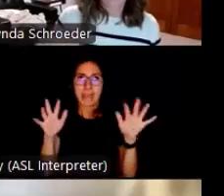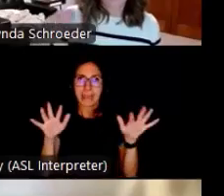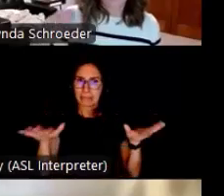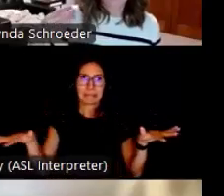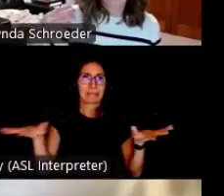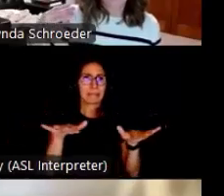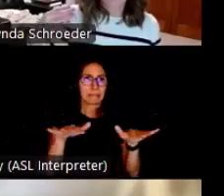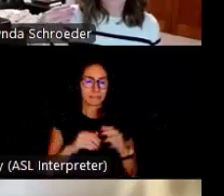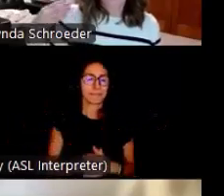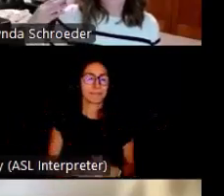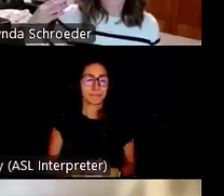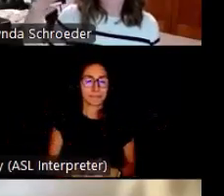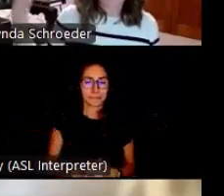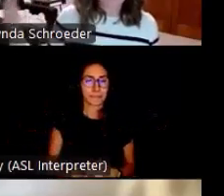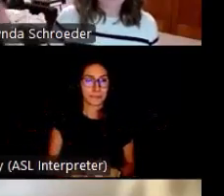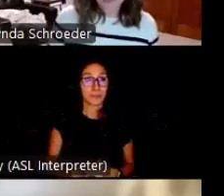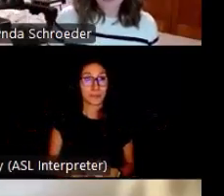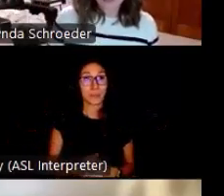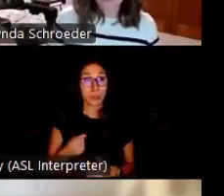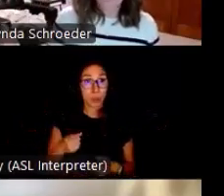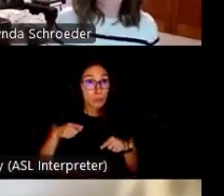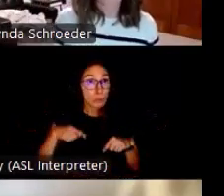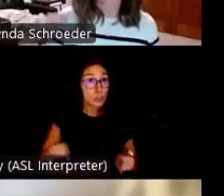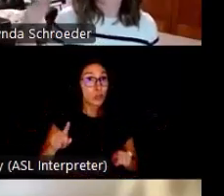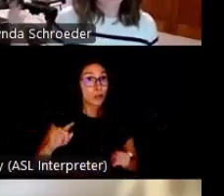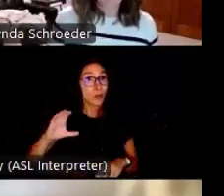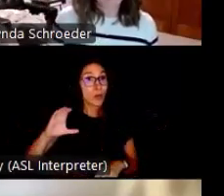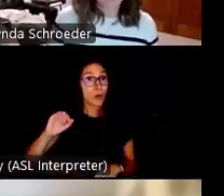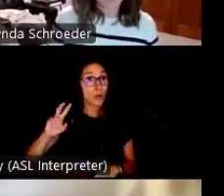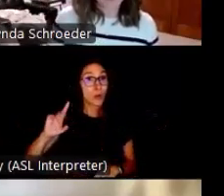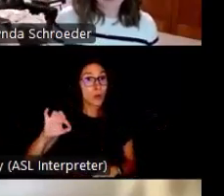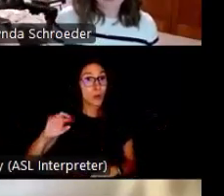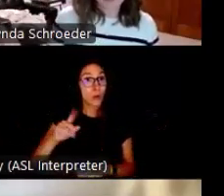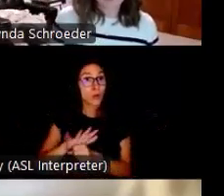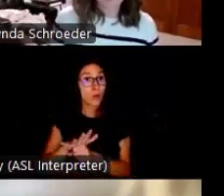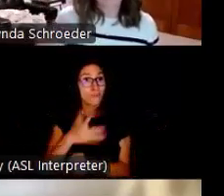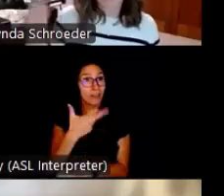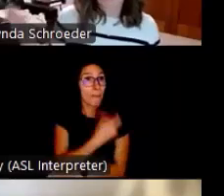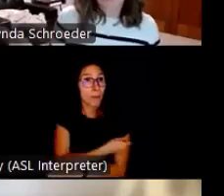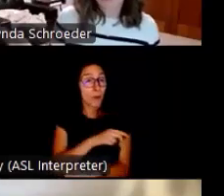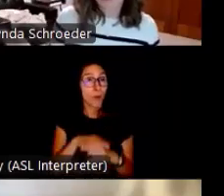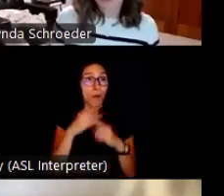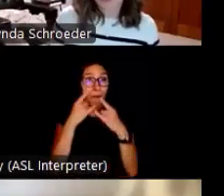with COVID vaccination or even mask-wearing at that time or harm-reduction strategies